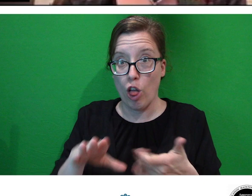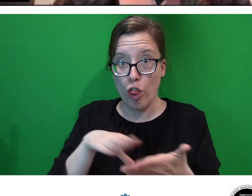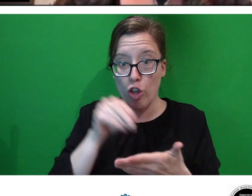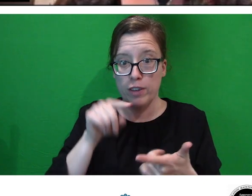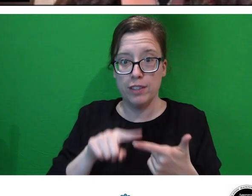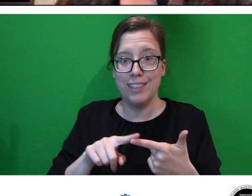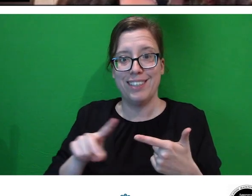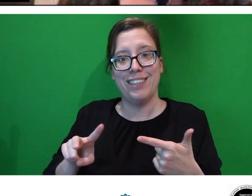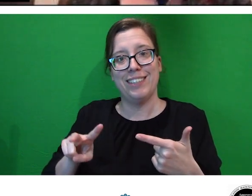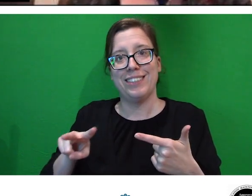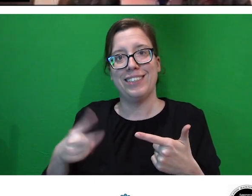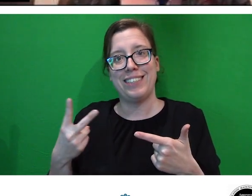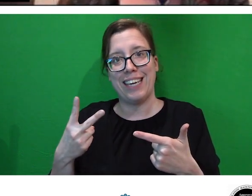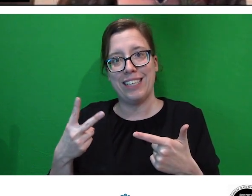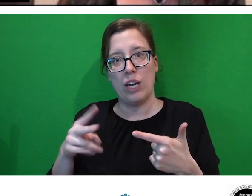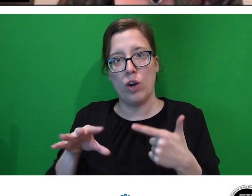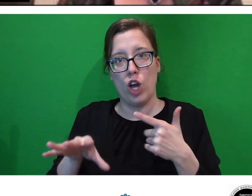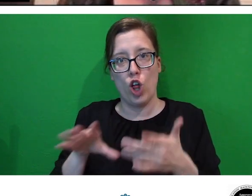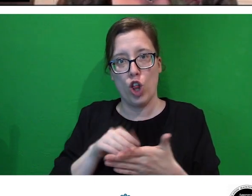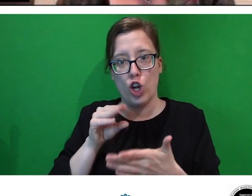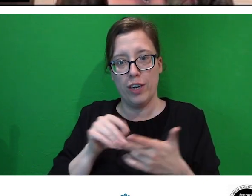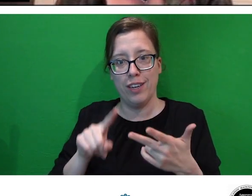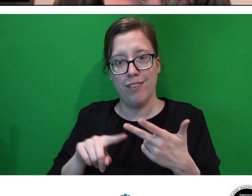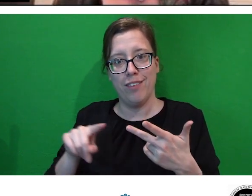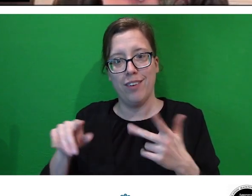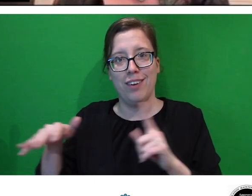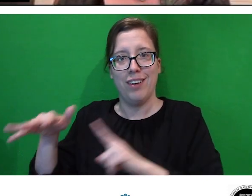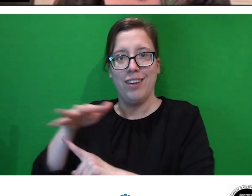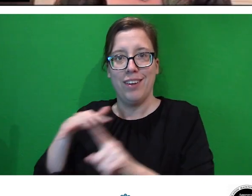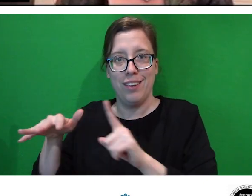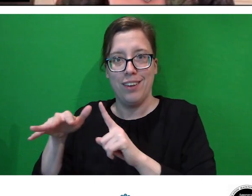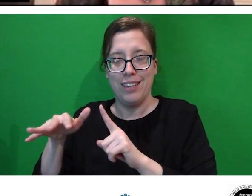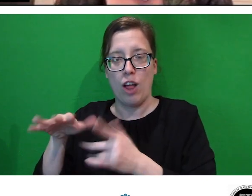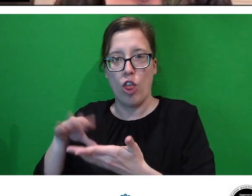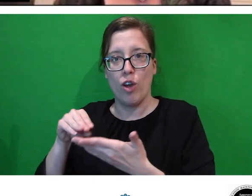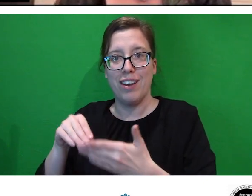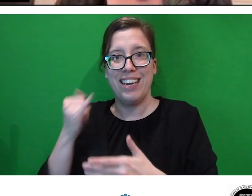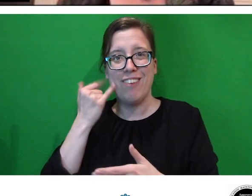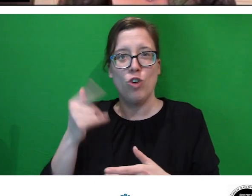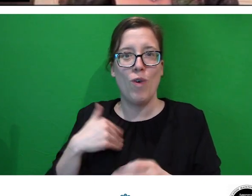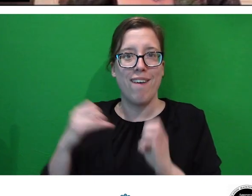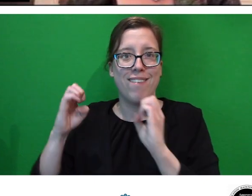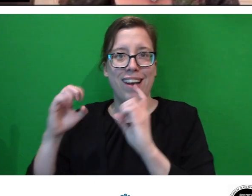are types of learning that we need to think about. There's direct learning,